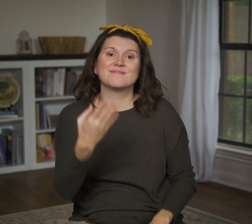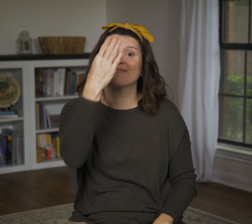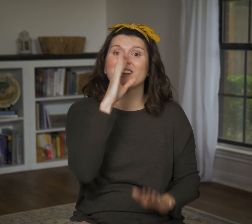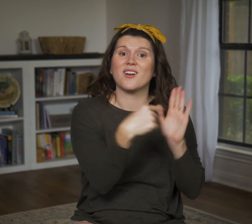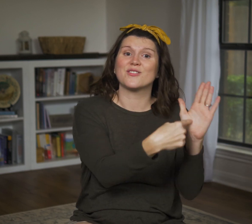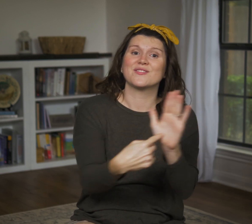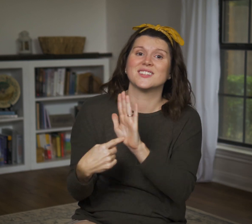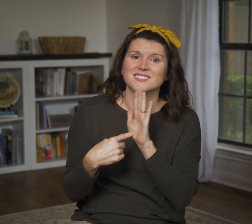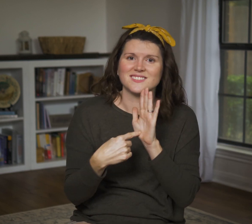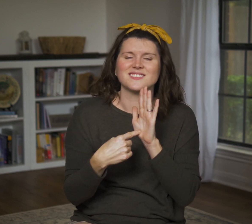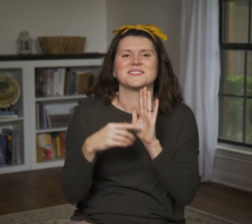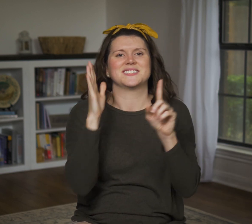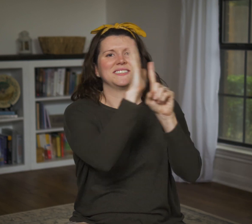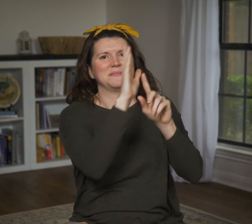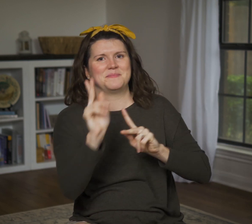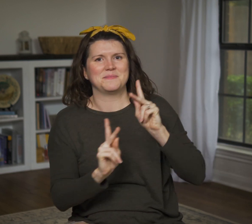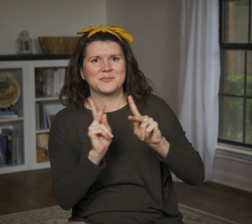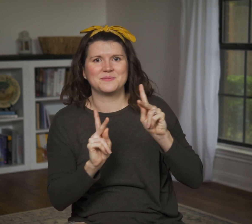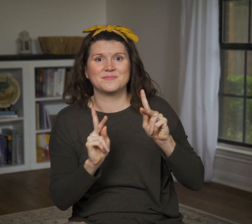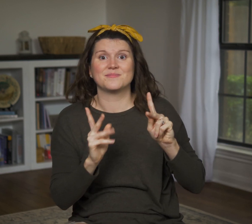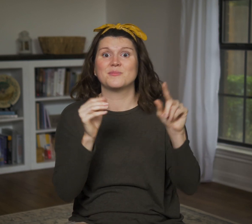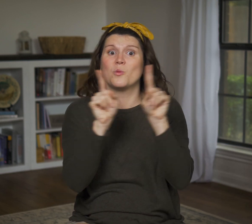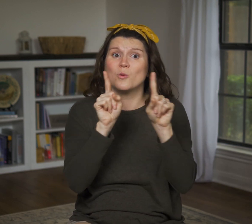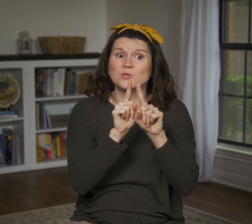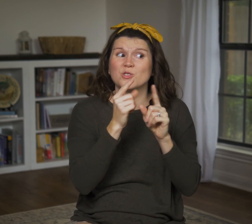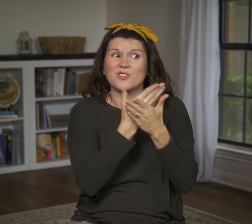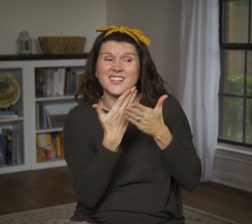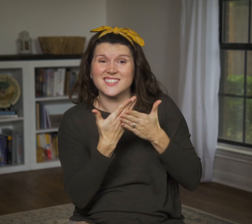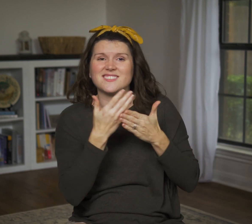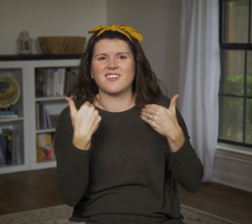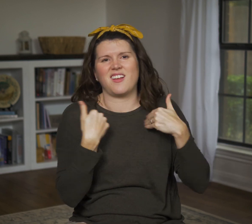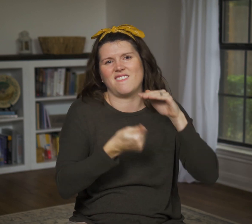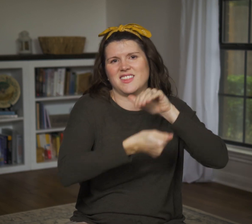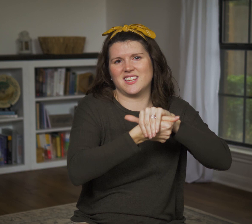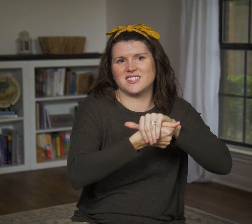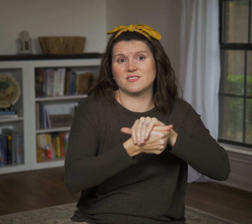God reveals things to His people but also keeps some things hidden.